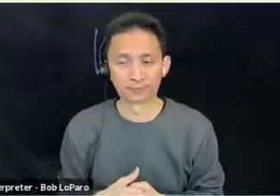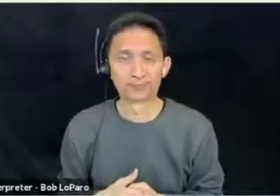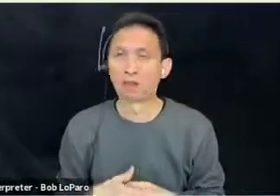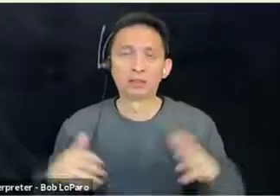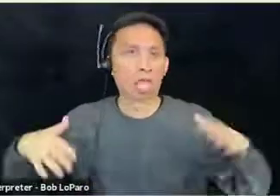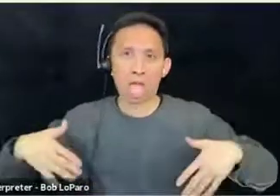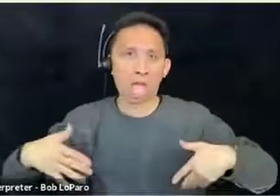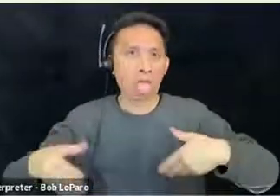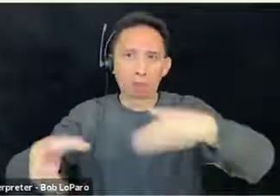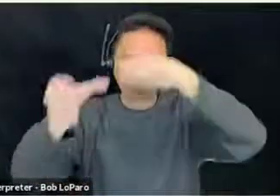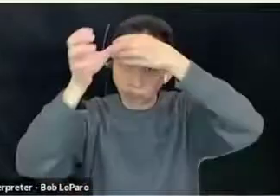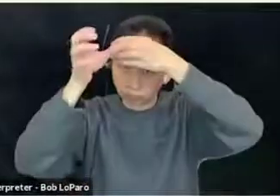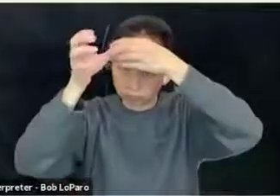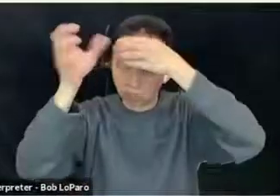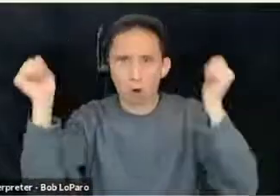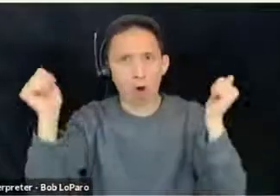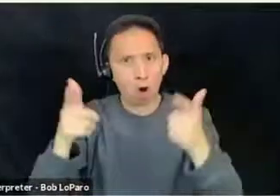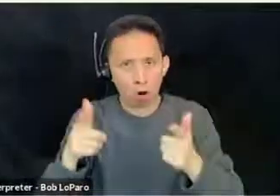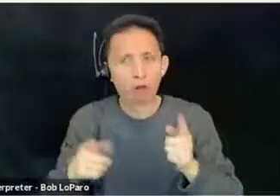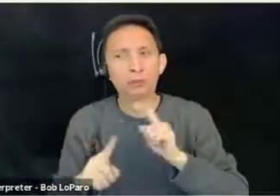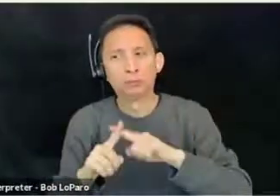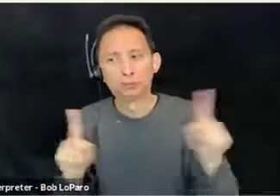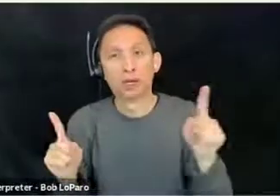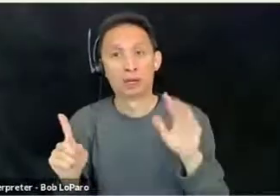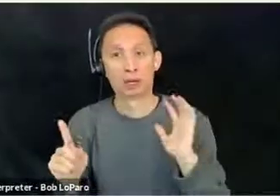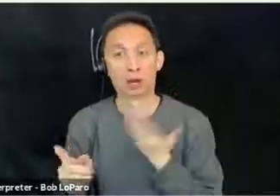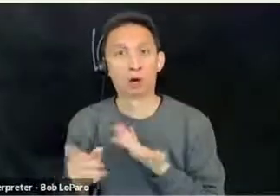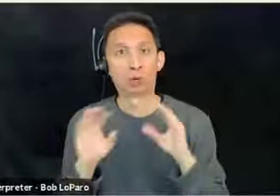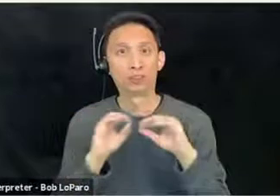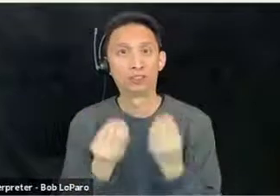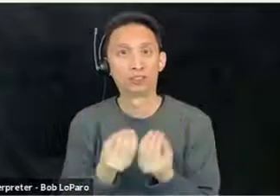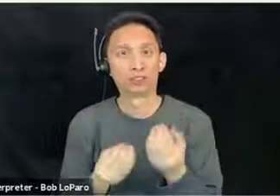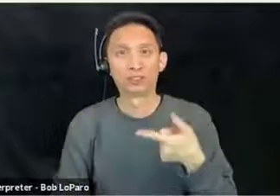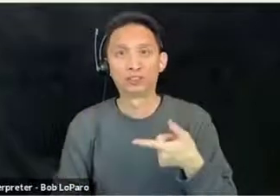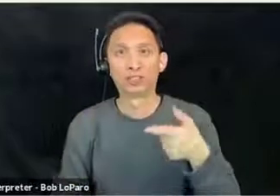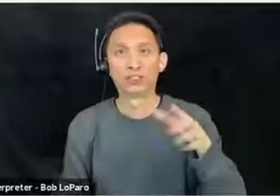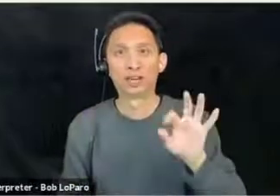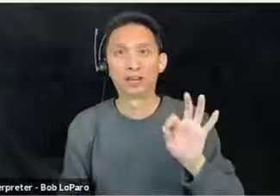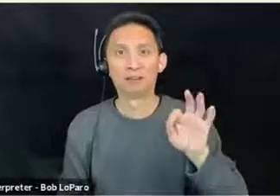and it's important for us as an organization to be actively engaging our families